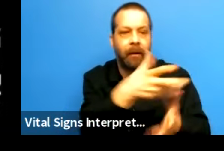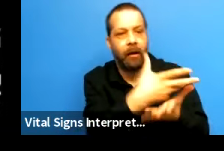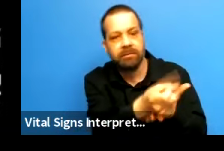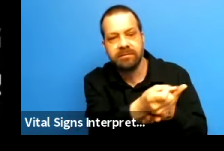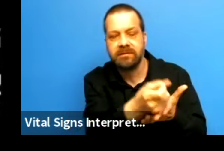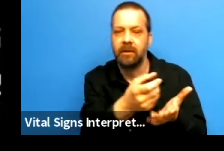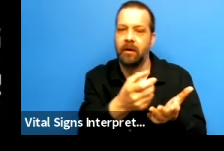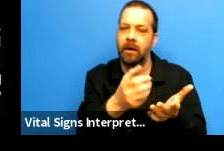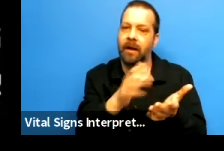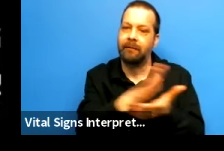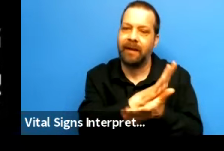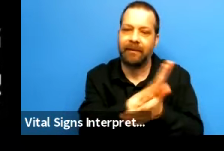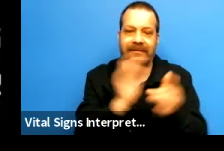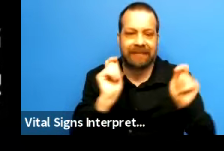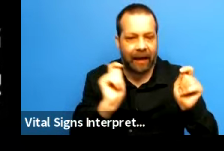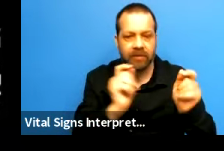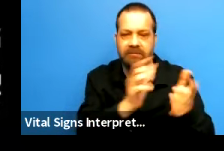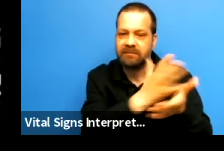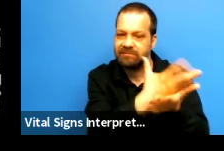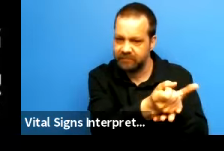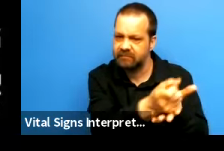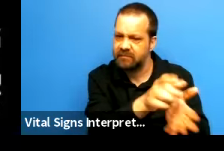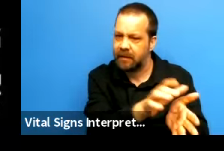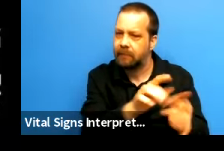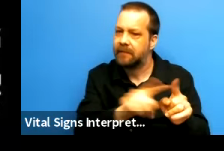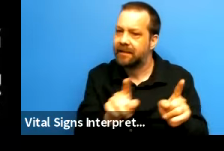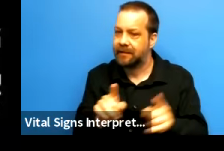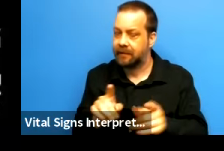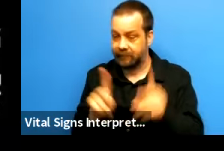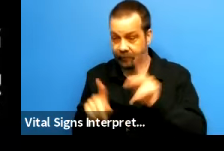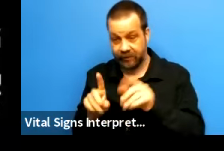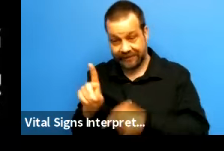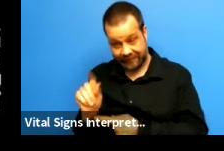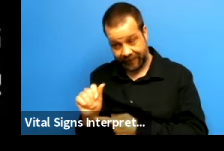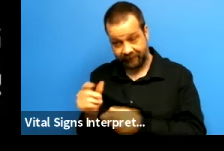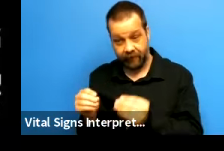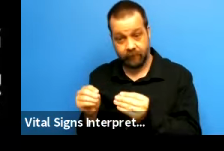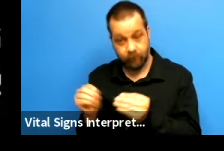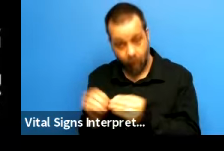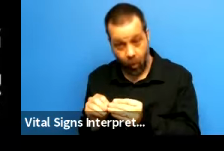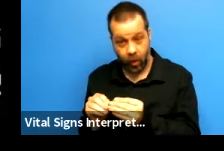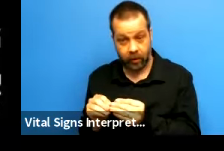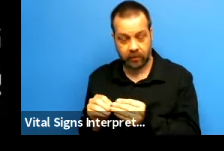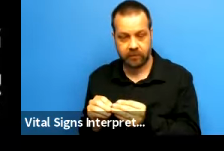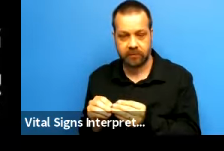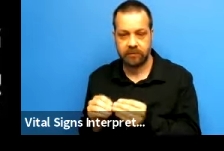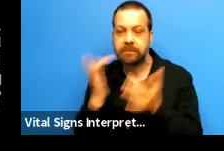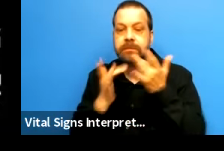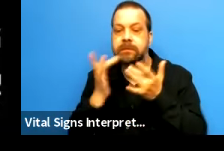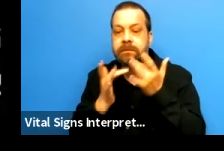A lot of people with disabilities are having trouble getting medications or getting medical supplies